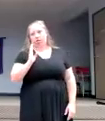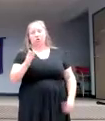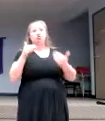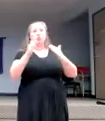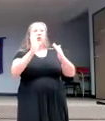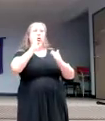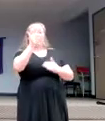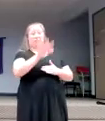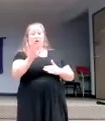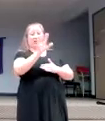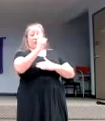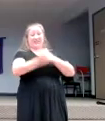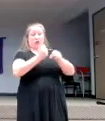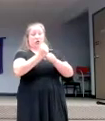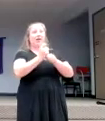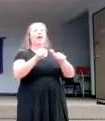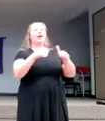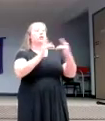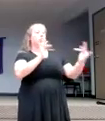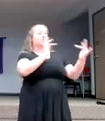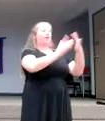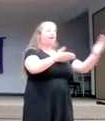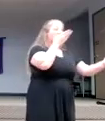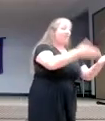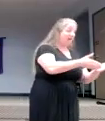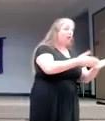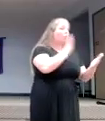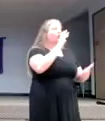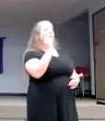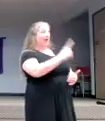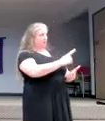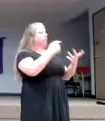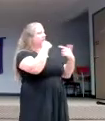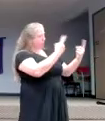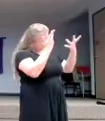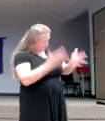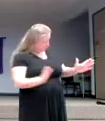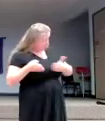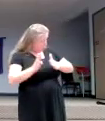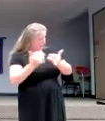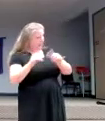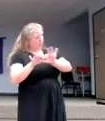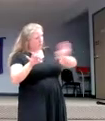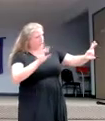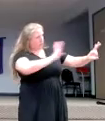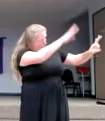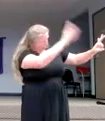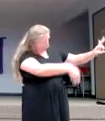about a year. And then we're gonna be reaching out to you again to come back and say, hey, we're done with the street work. It's time for the lateral work. And then, like I said, we'll